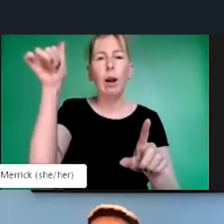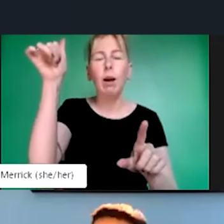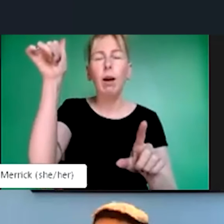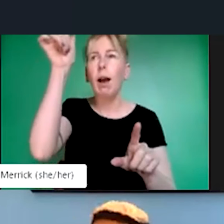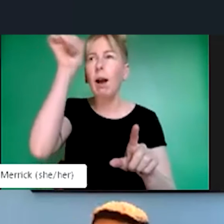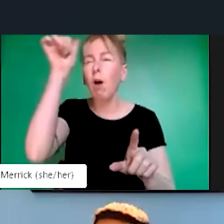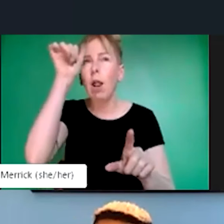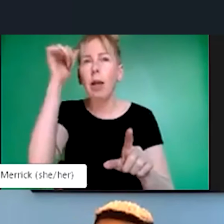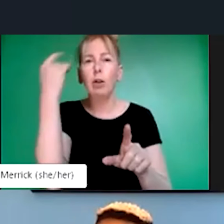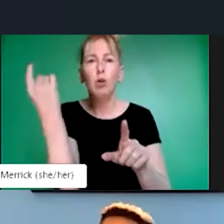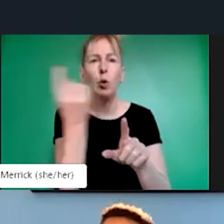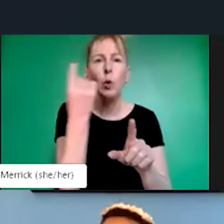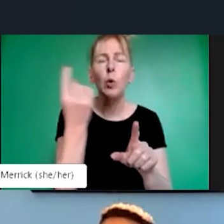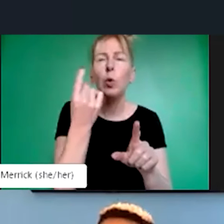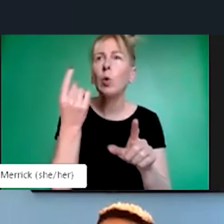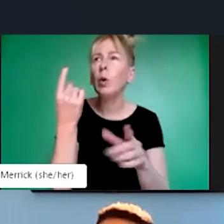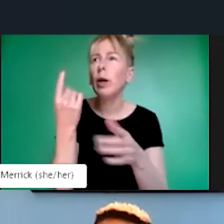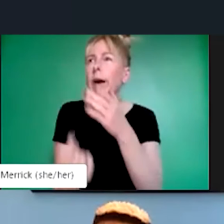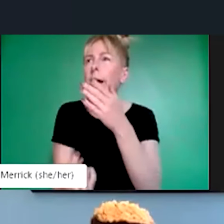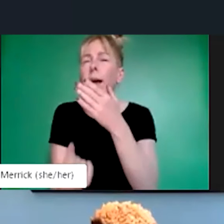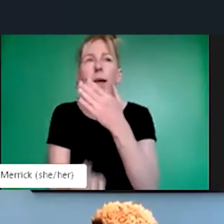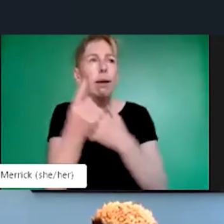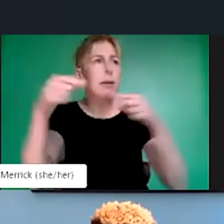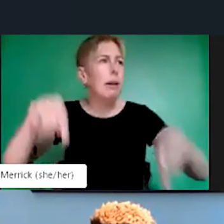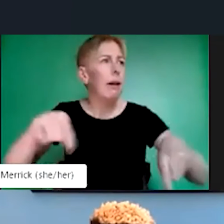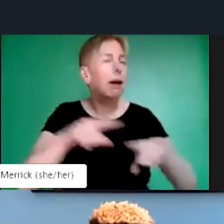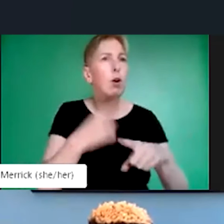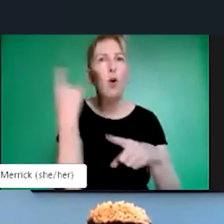with their ancestors and acknowledge their ancestral presence.